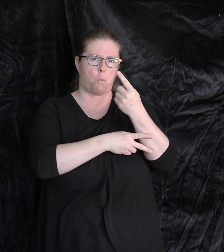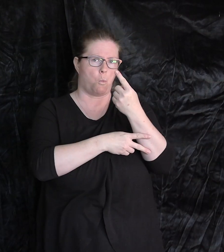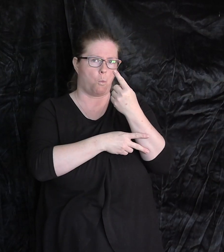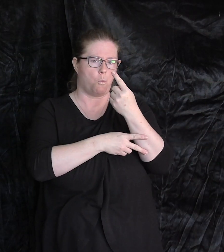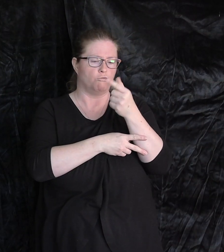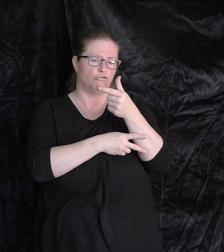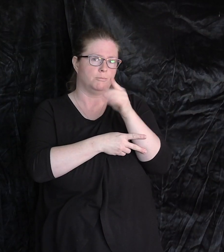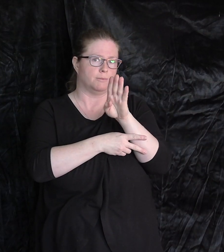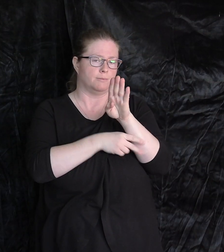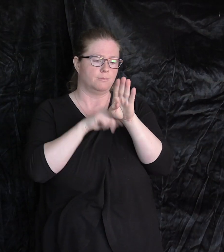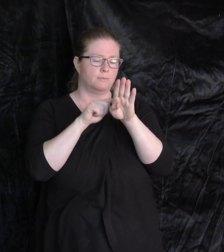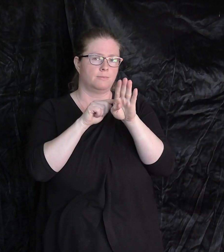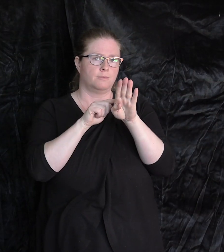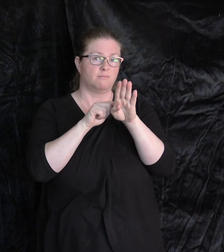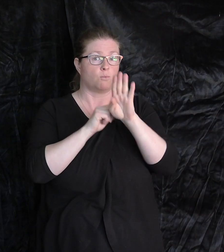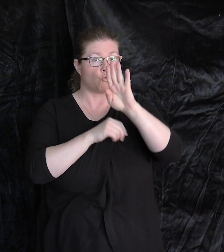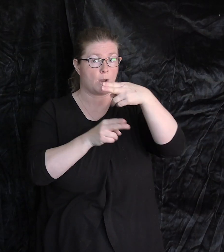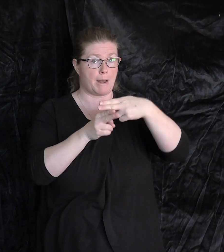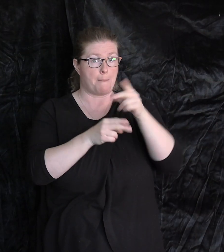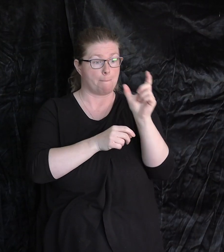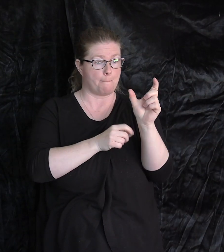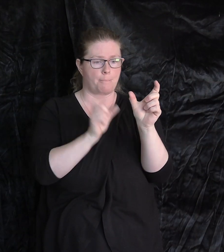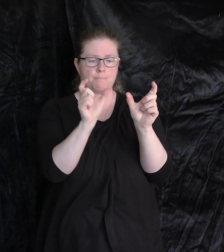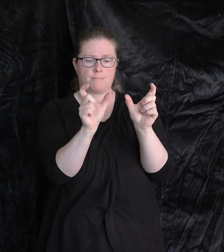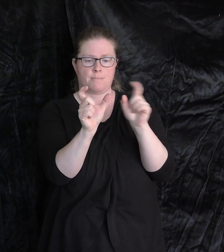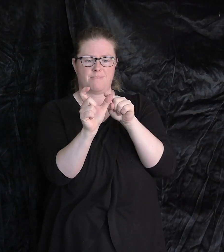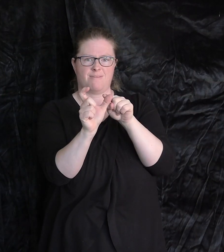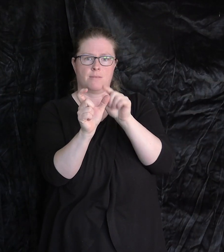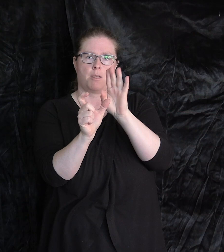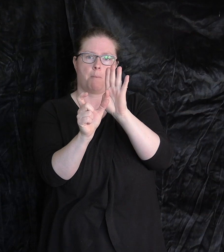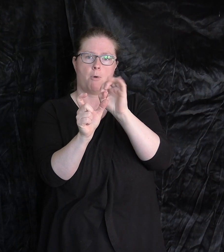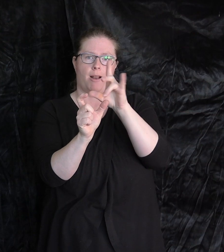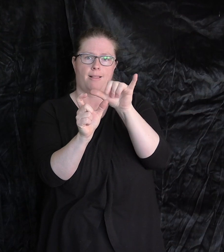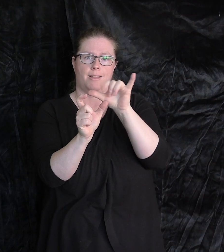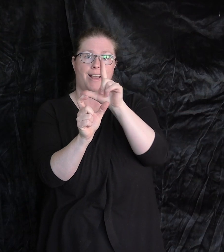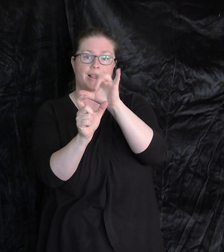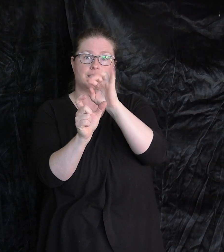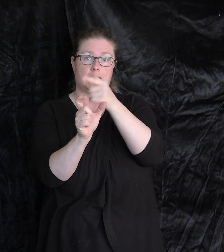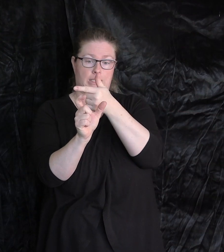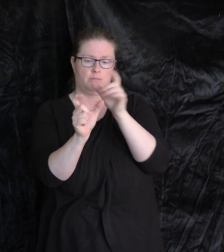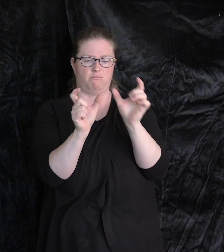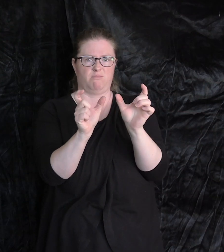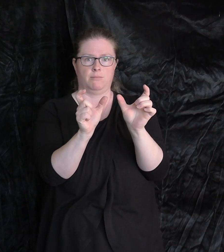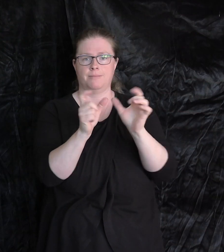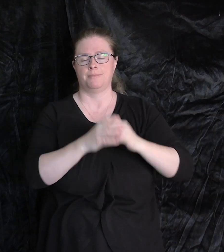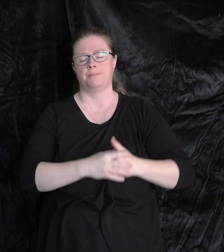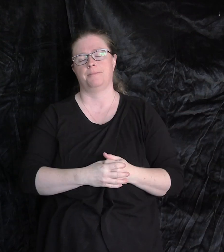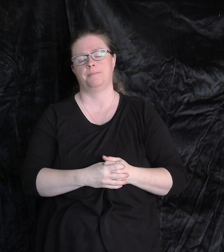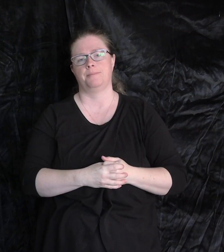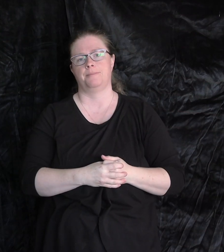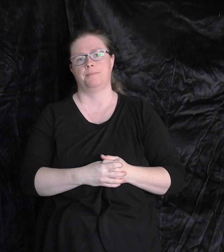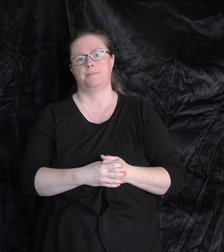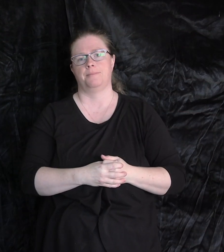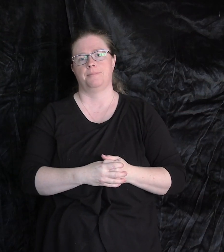size and have your name and bodily listening included in the file name here's what you do